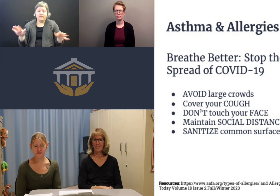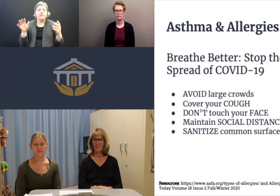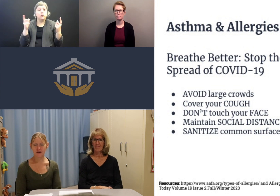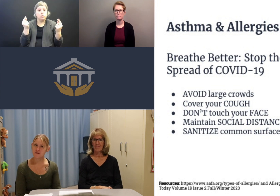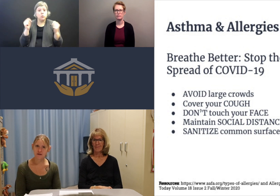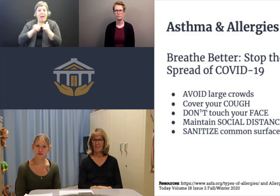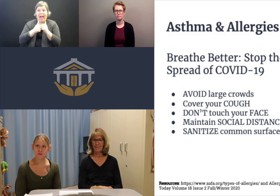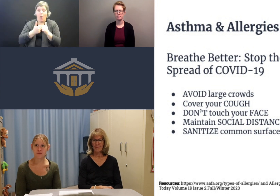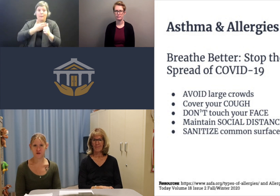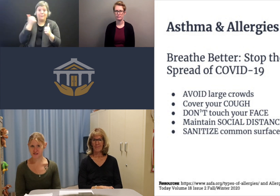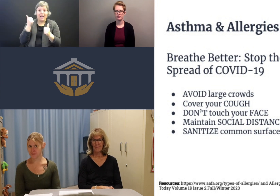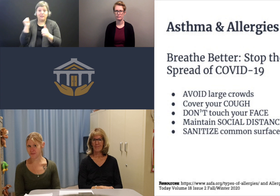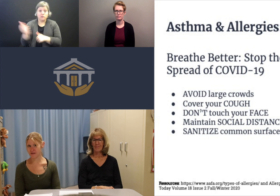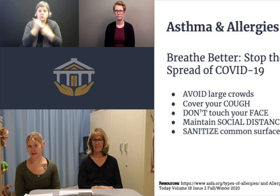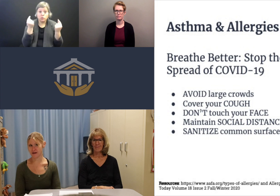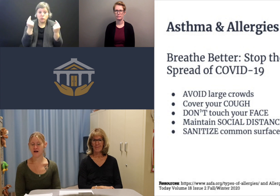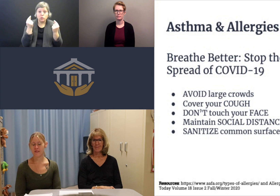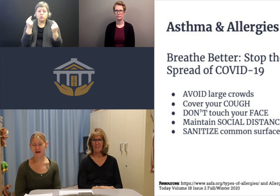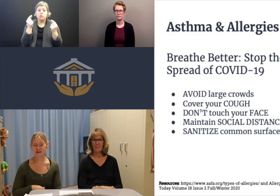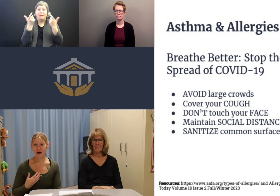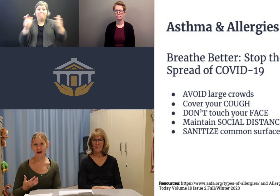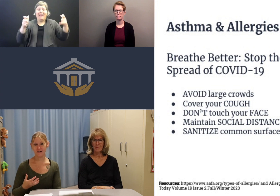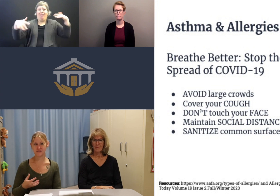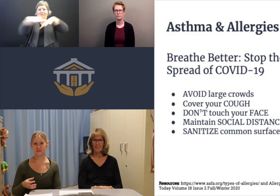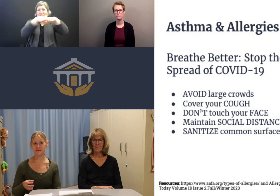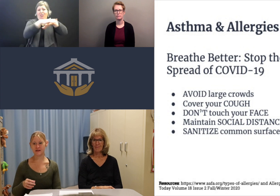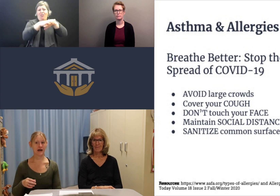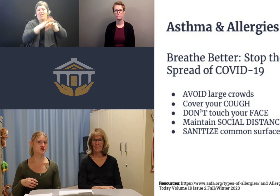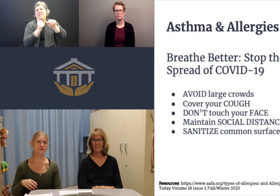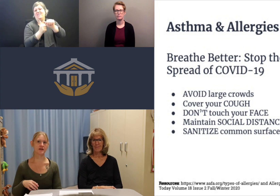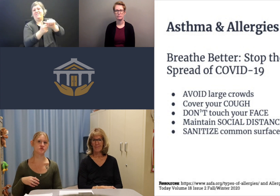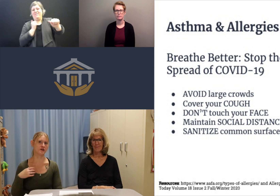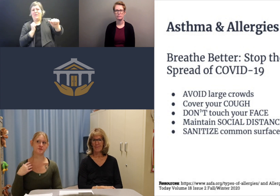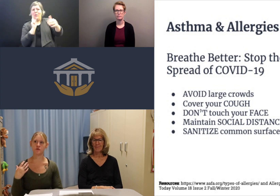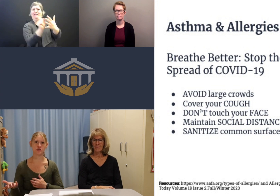The bigger the group, the more susceptibility that you have to maybe catch somebody's respiratory